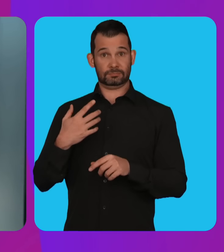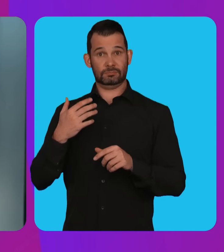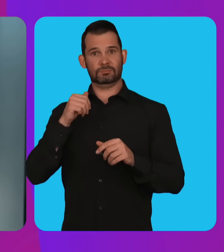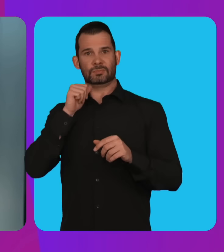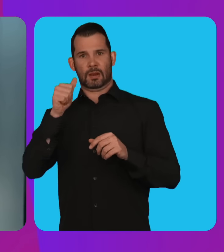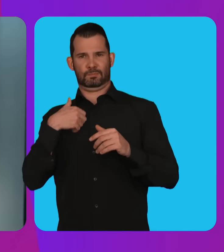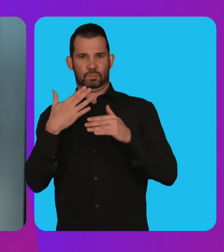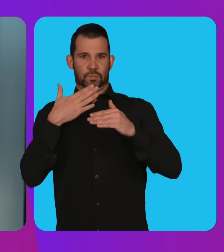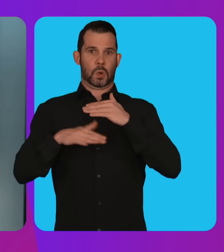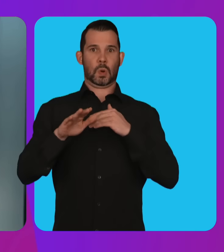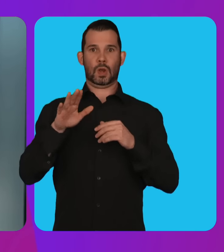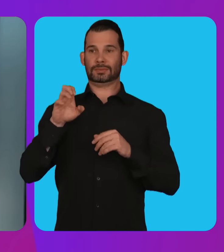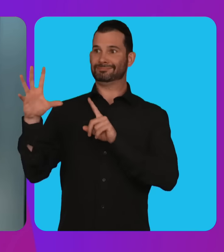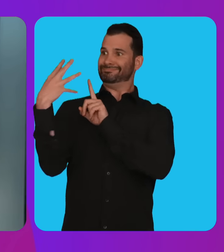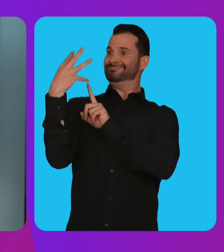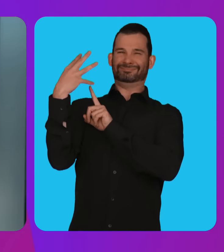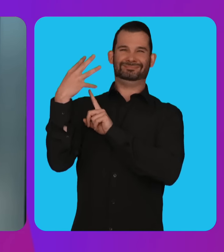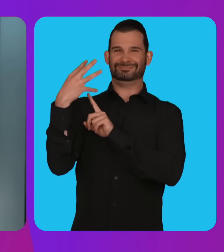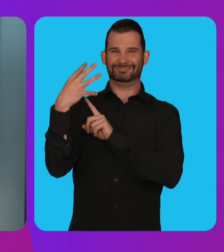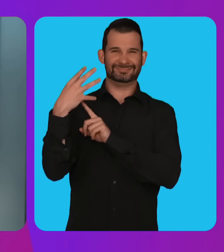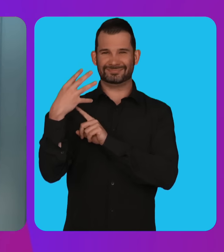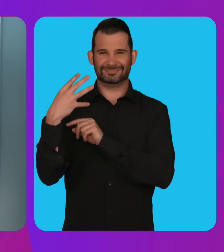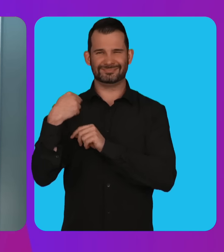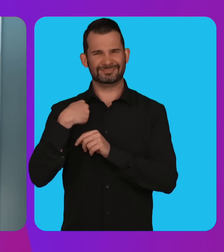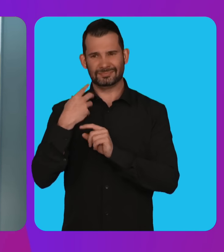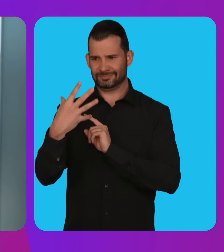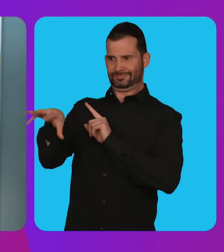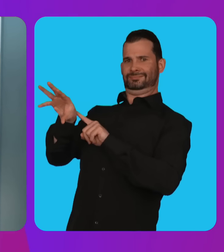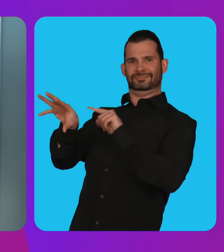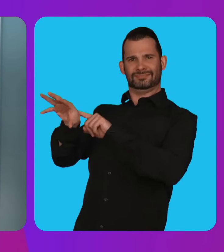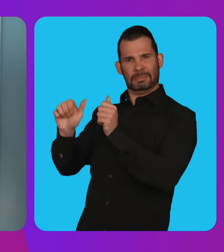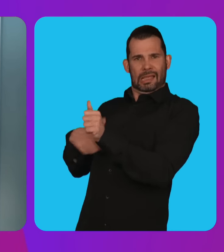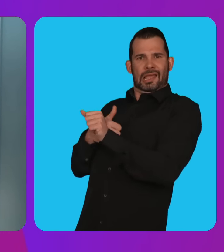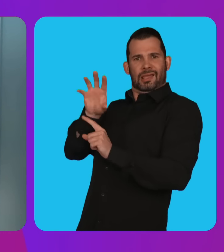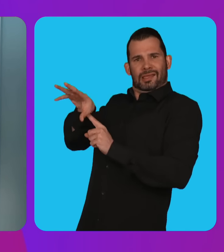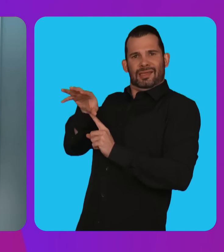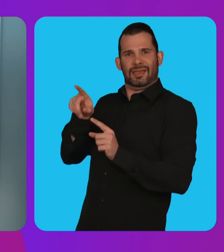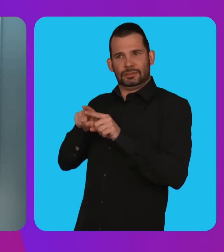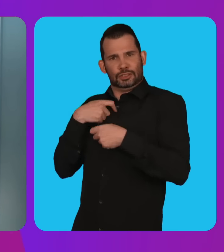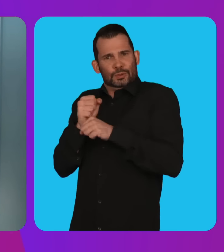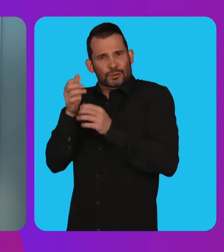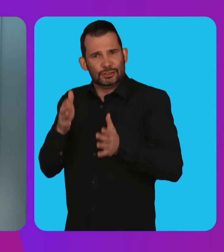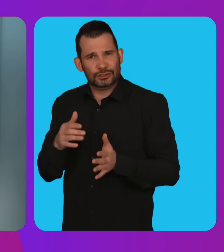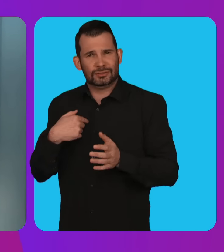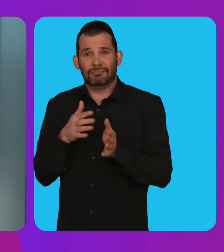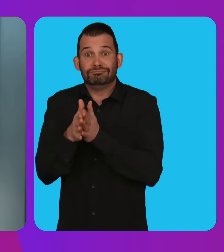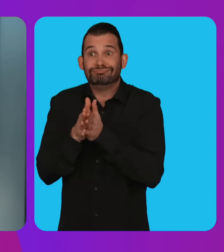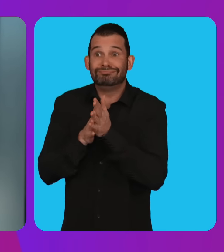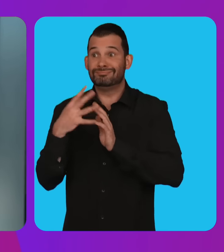to be in front of a camera-- I'm behind the camera as a producer. I had no interest in being in front of the camera,